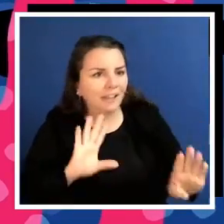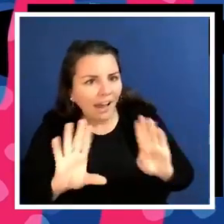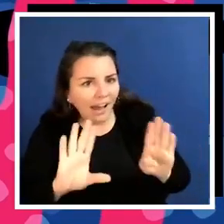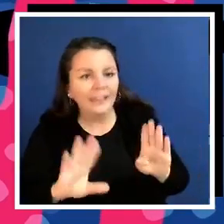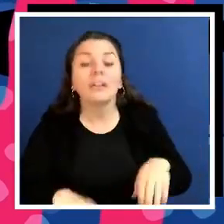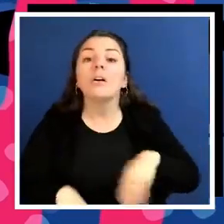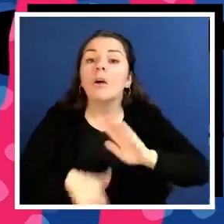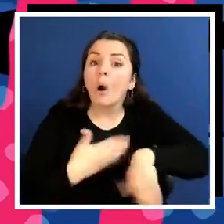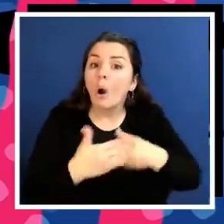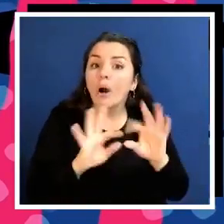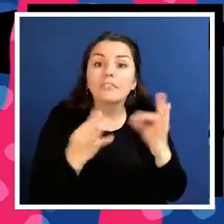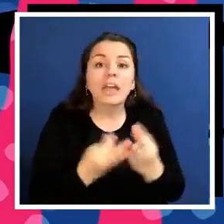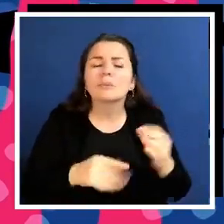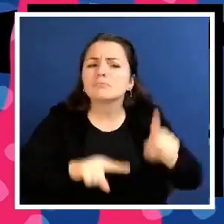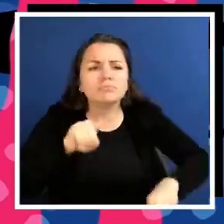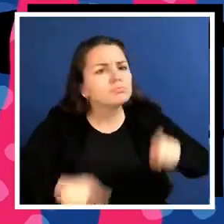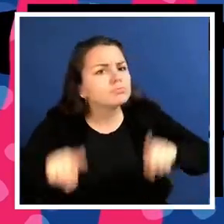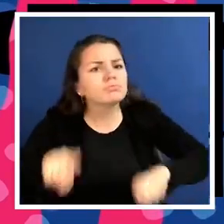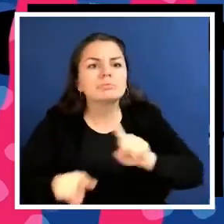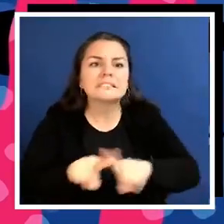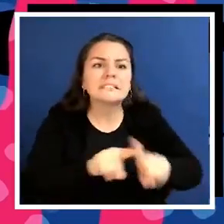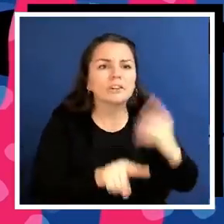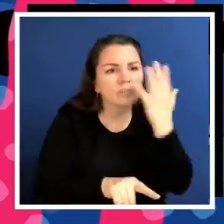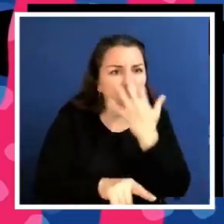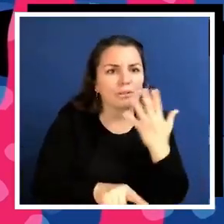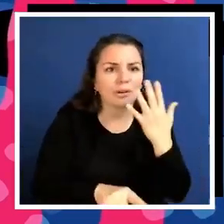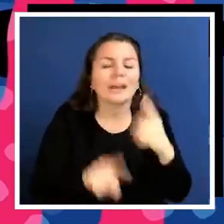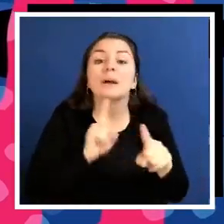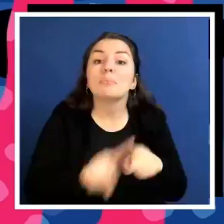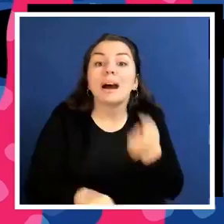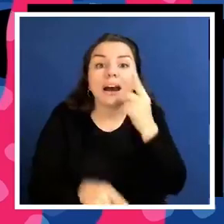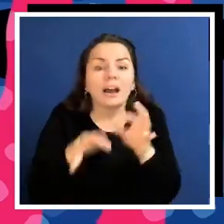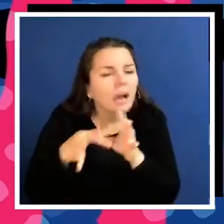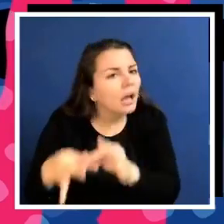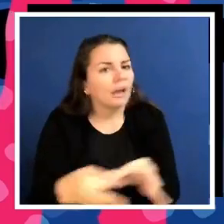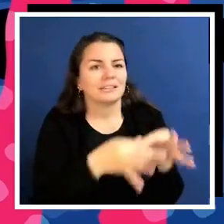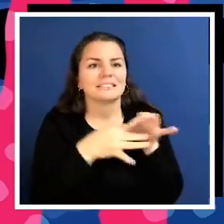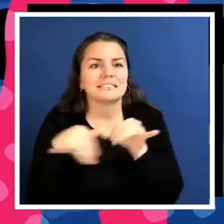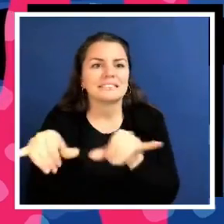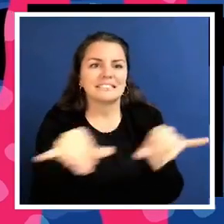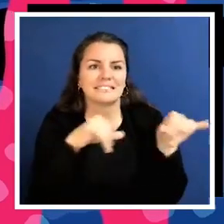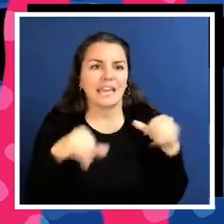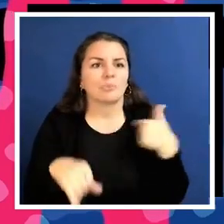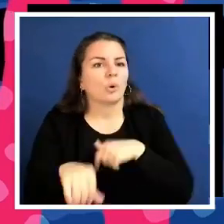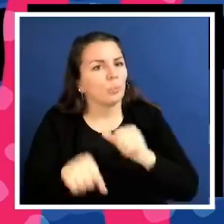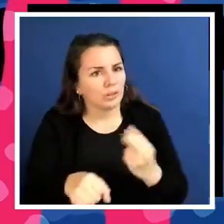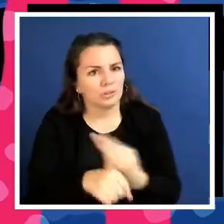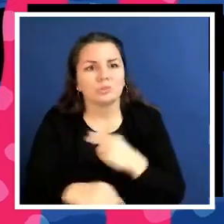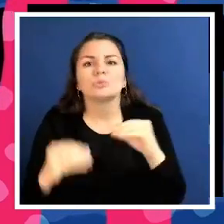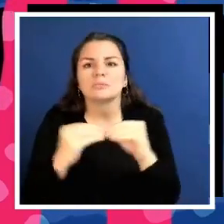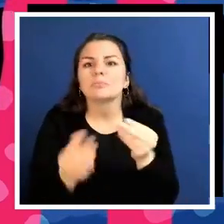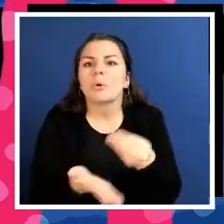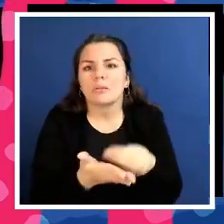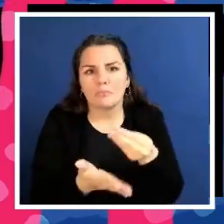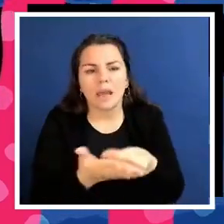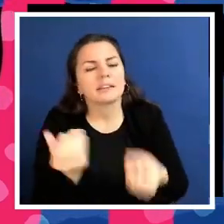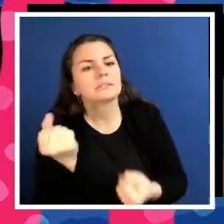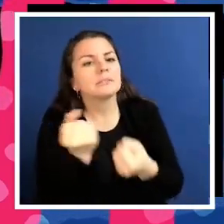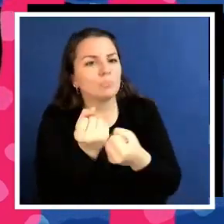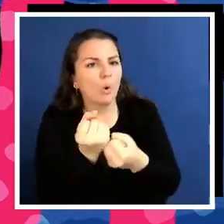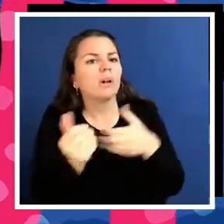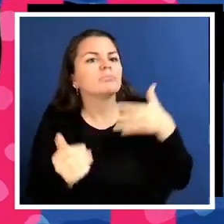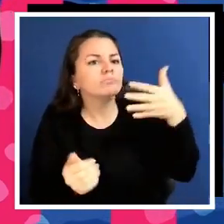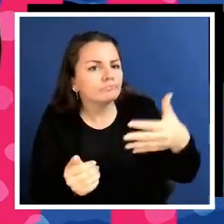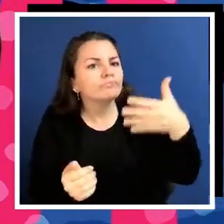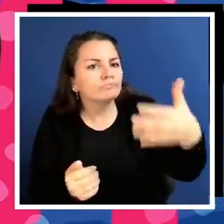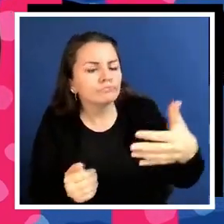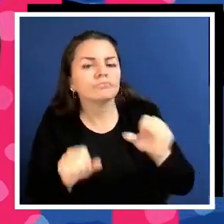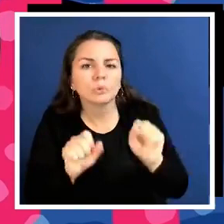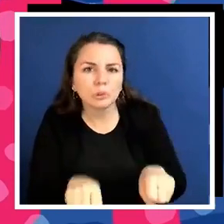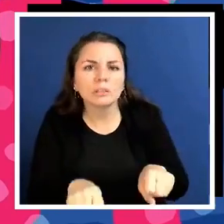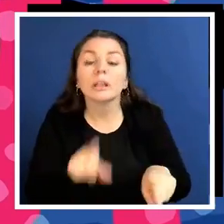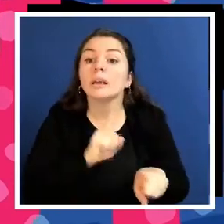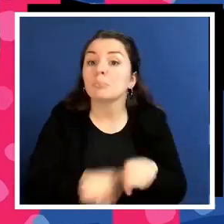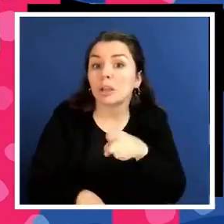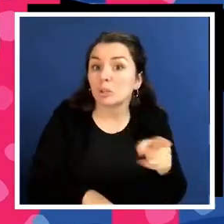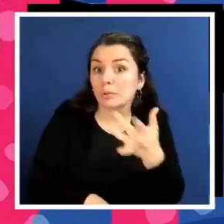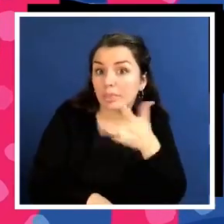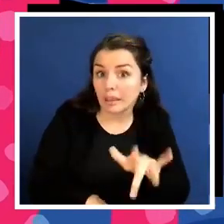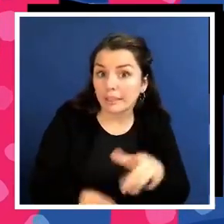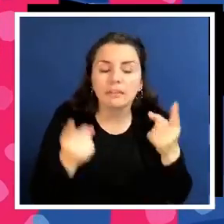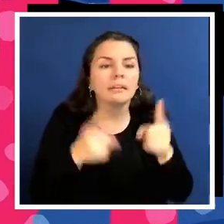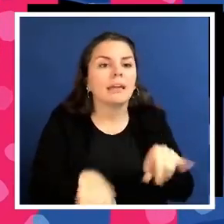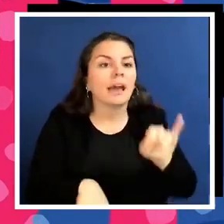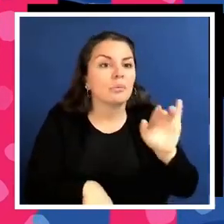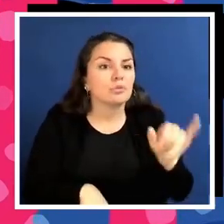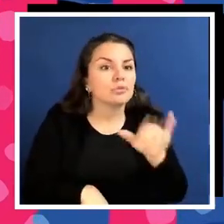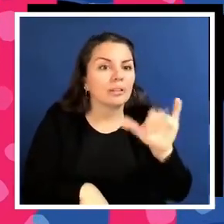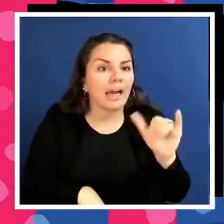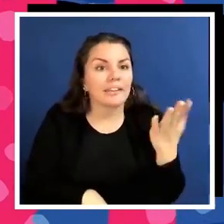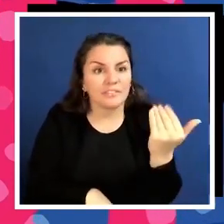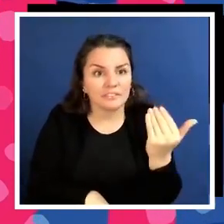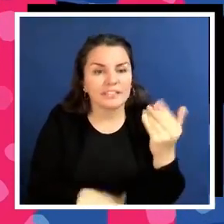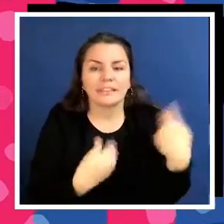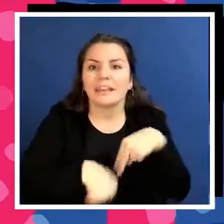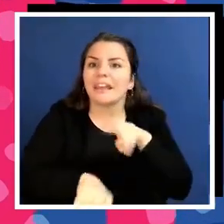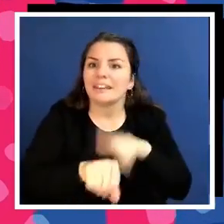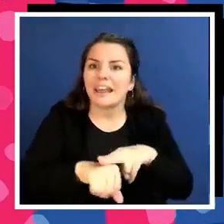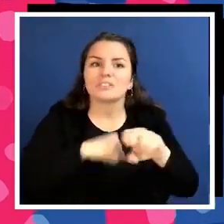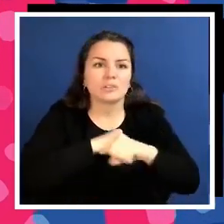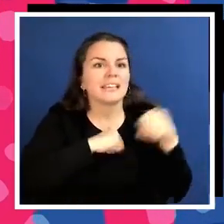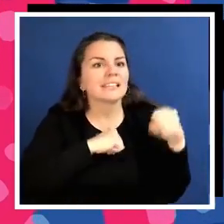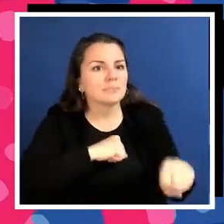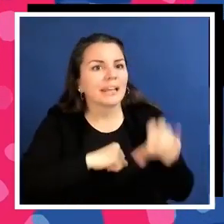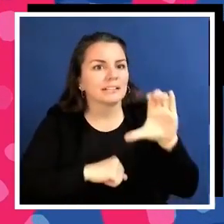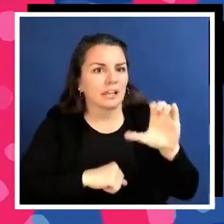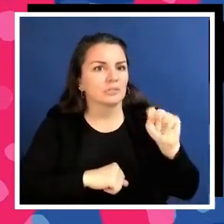HELLO, I'M HERE WITH MY SON